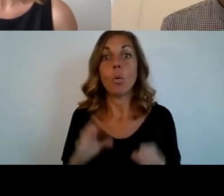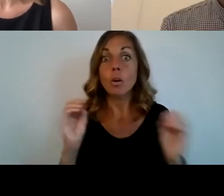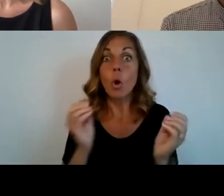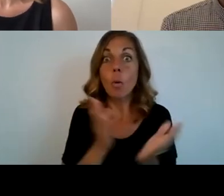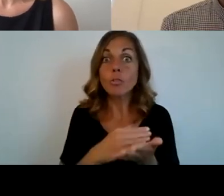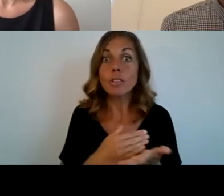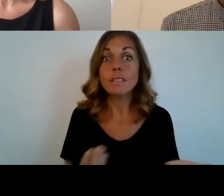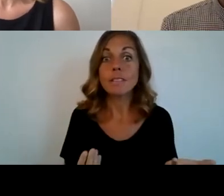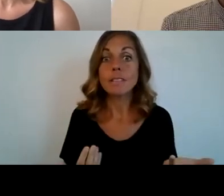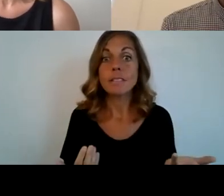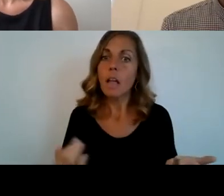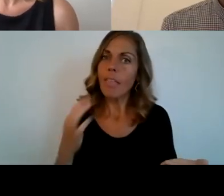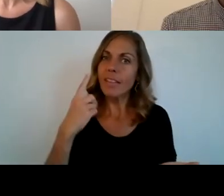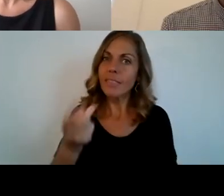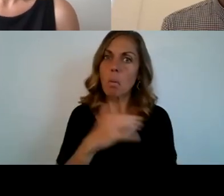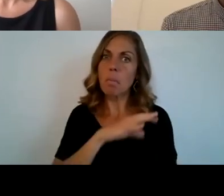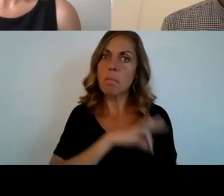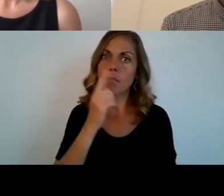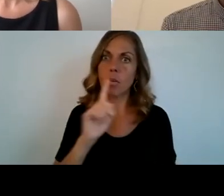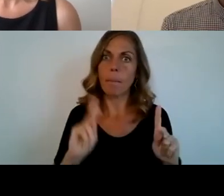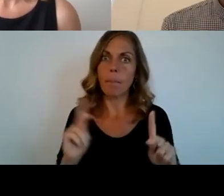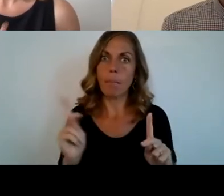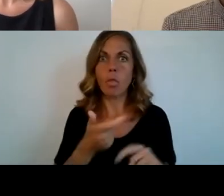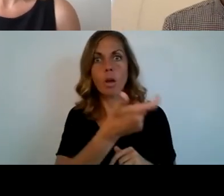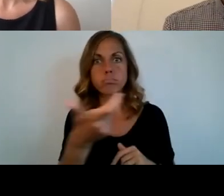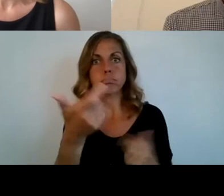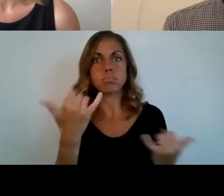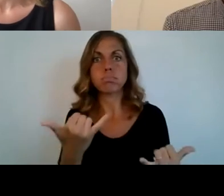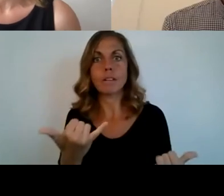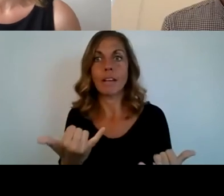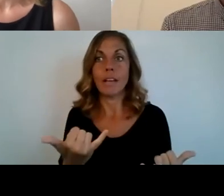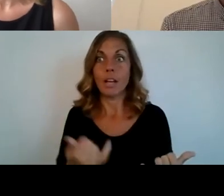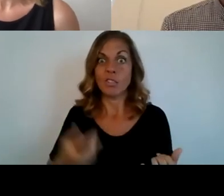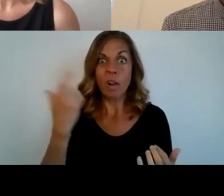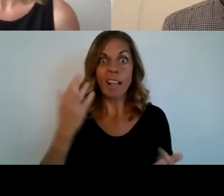no budgets, seeing their budgets squashed. Yeah, they're just struggling with what to